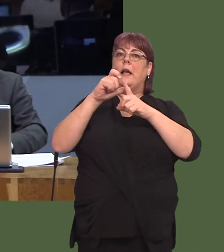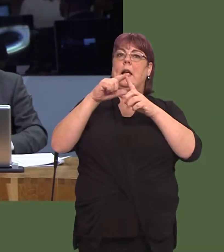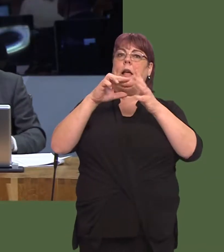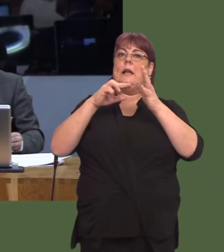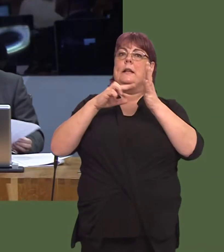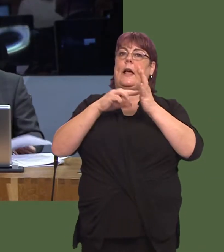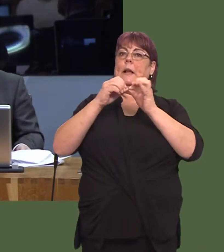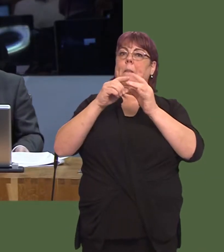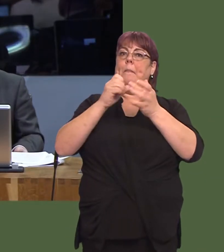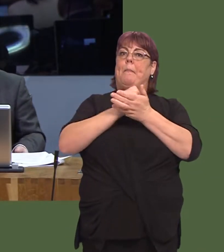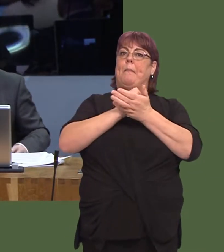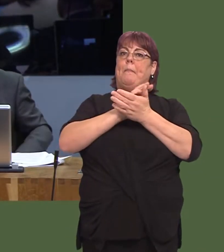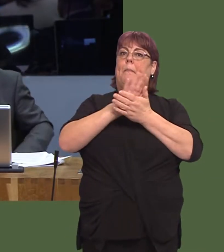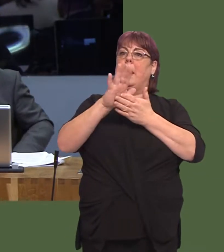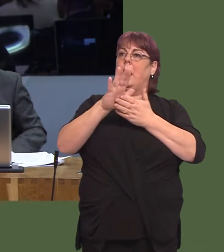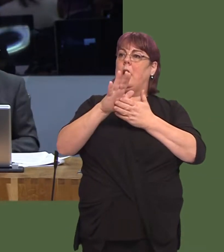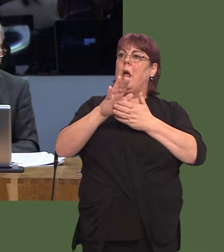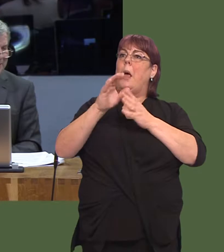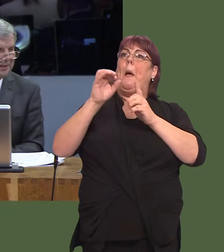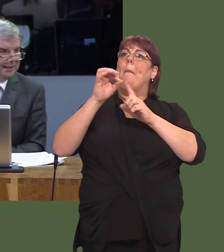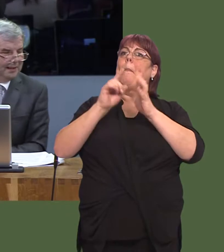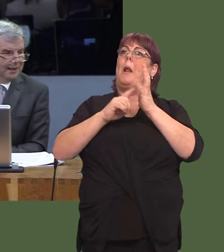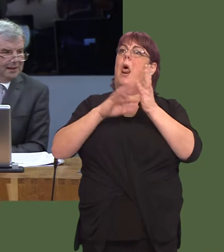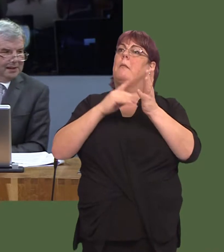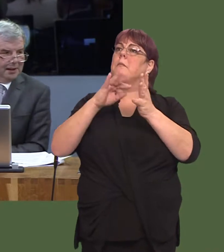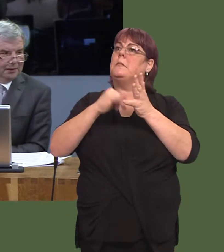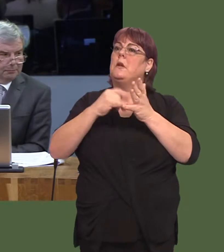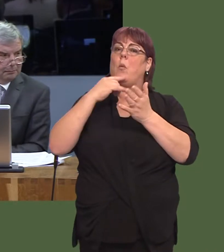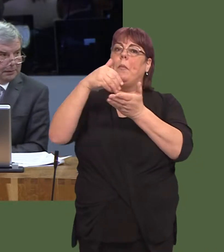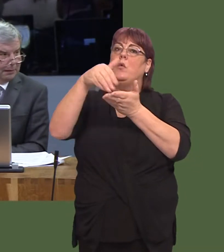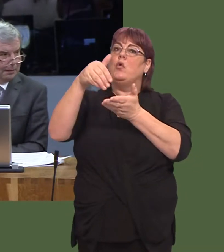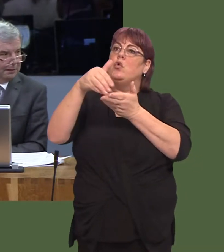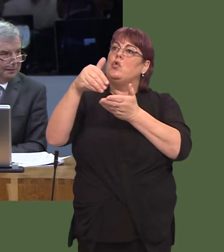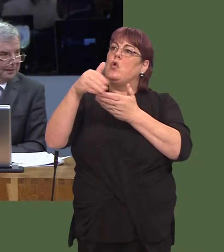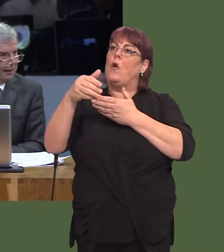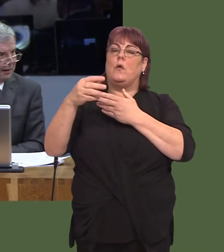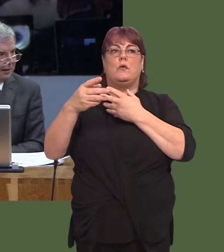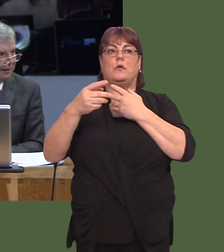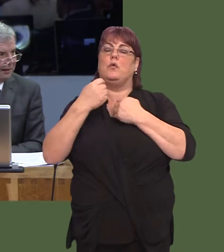tomorrow, so everyone is welcome to contribute by eating those wonderful plums.